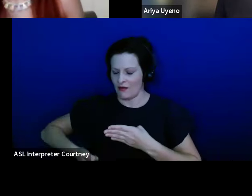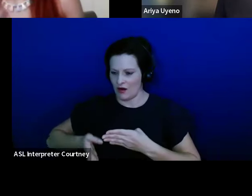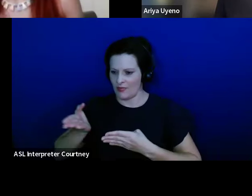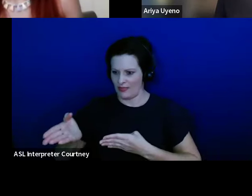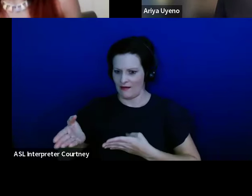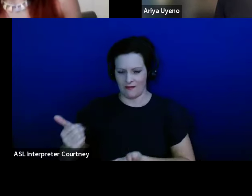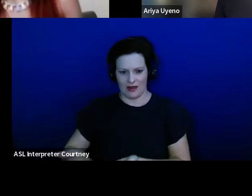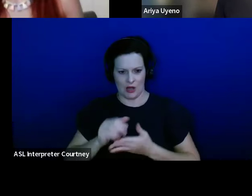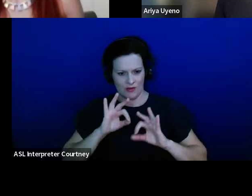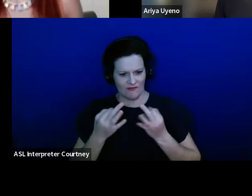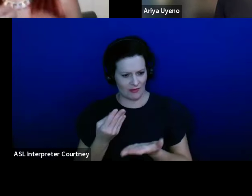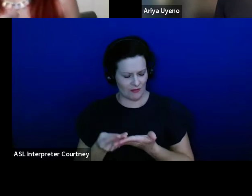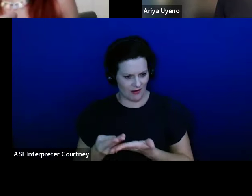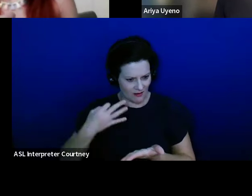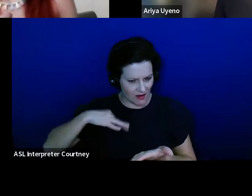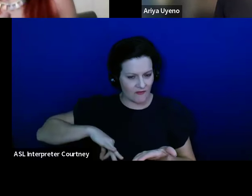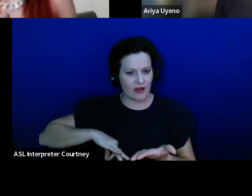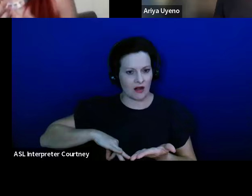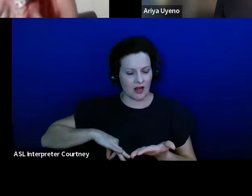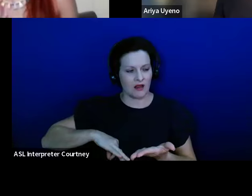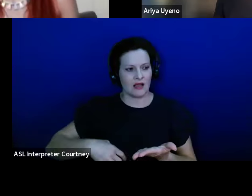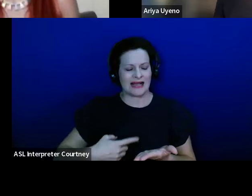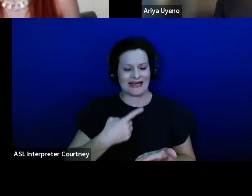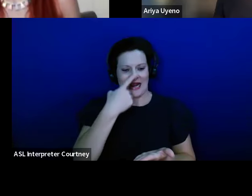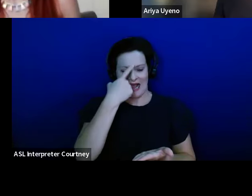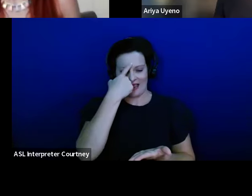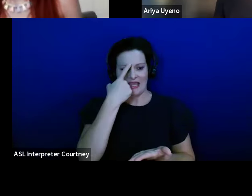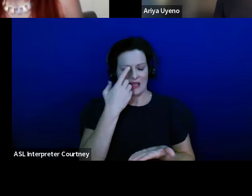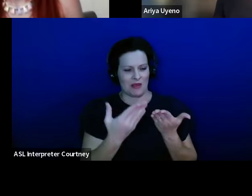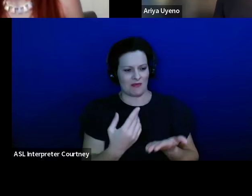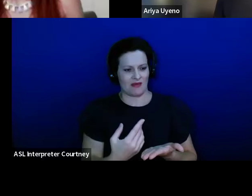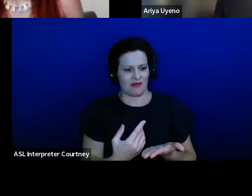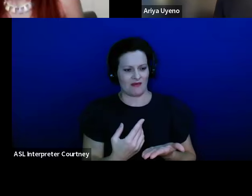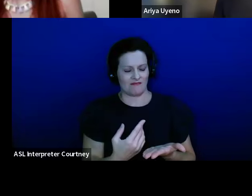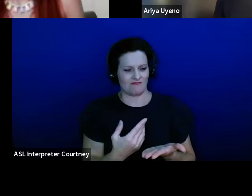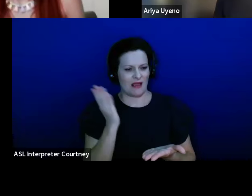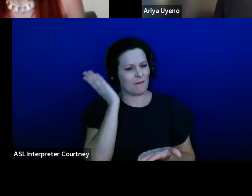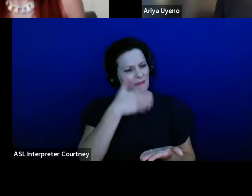have made the leap from my interest in science to thinking this is something that is worth doing.